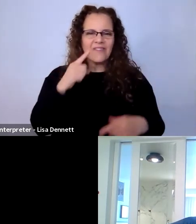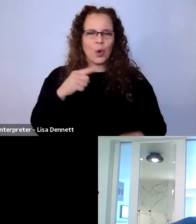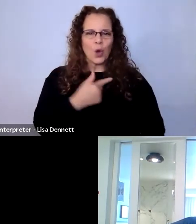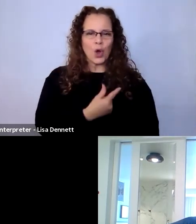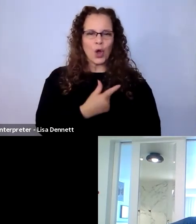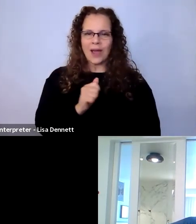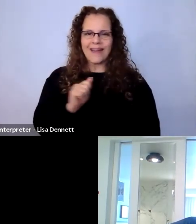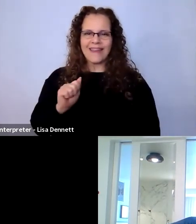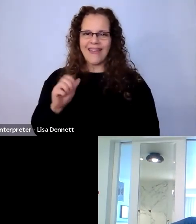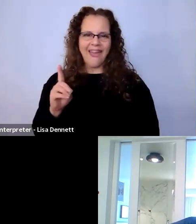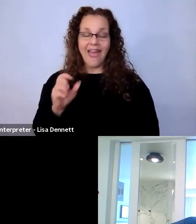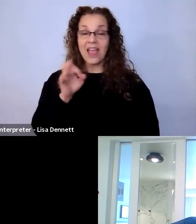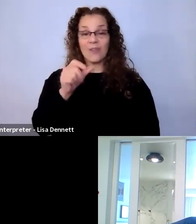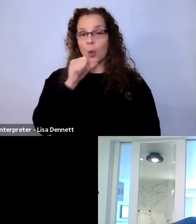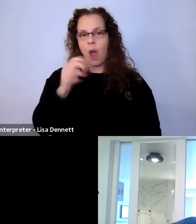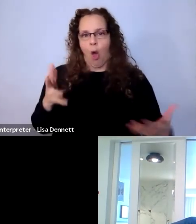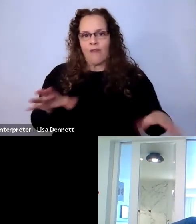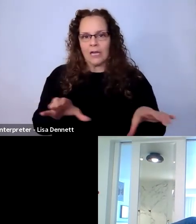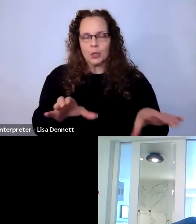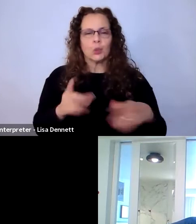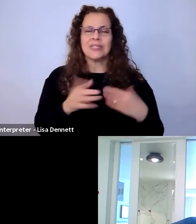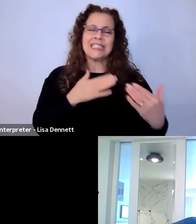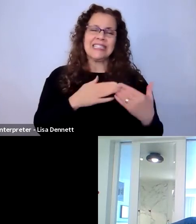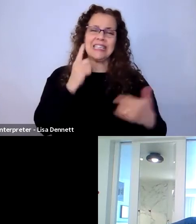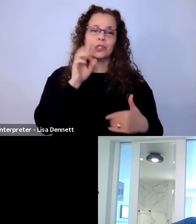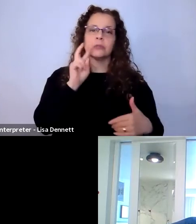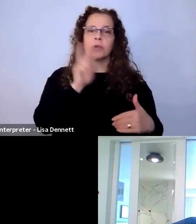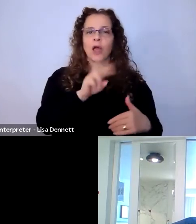Because it's it's so easy just check out the website or mobile APP that you